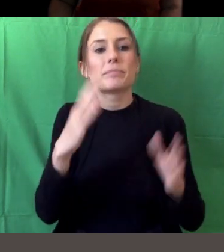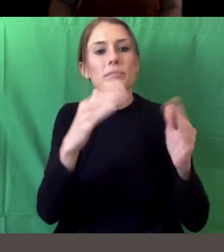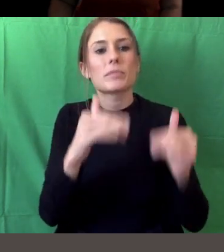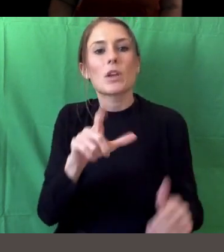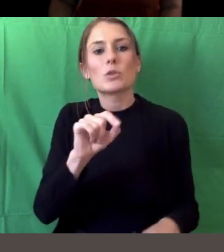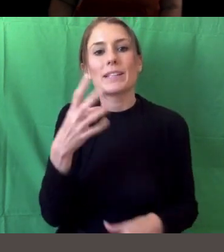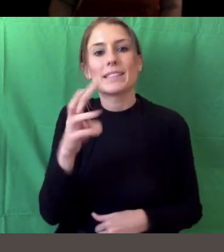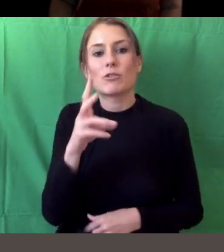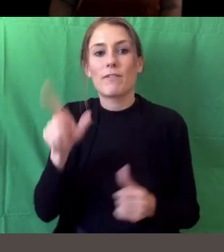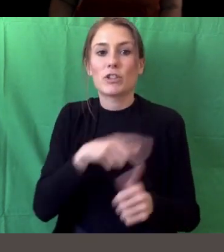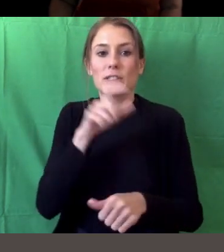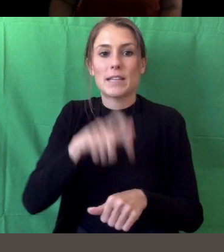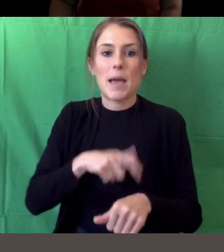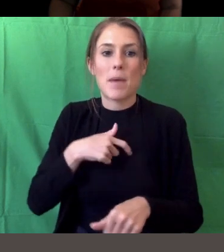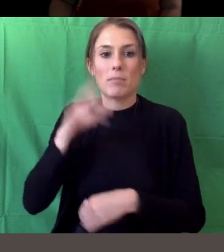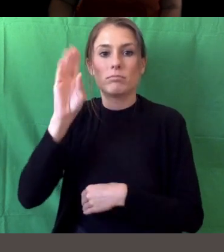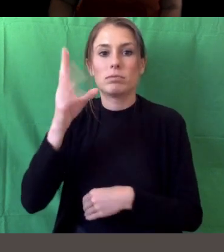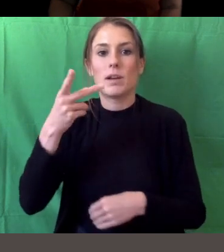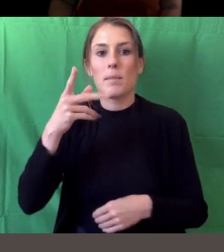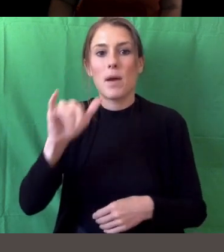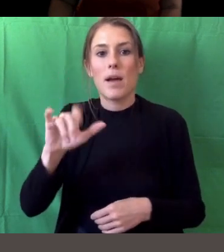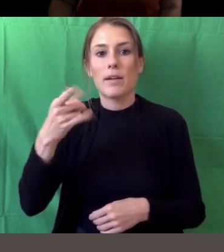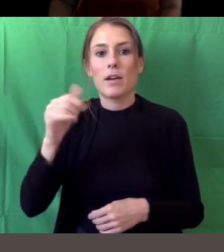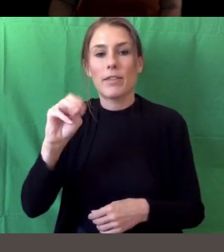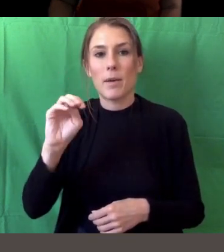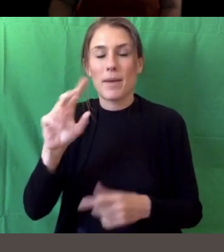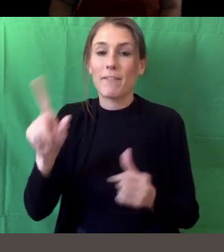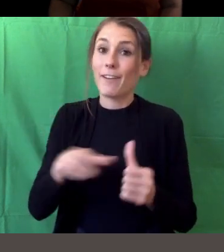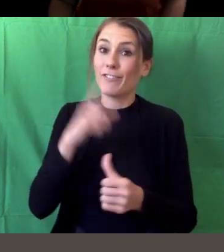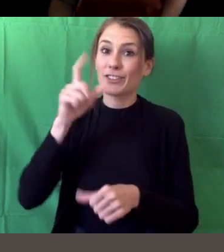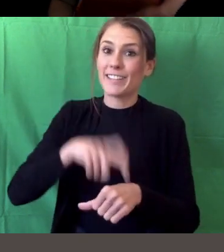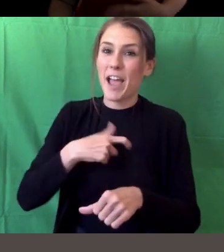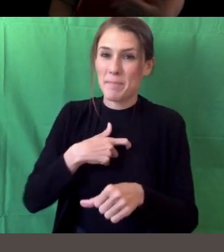In 2016 was the first time I spoke at PyGotham and it was actually the first time I ever